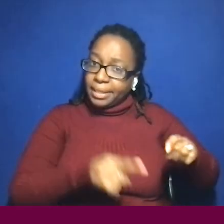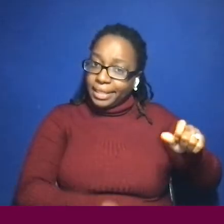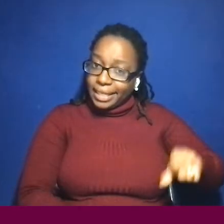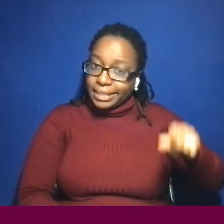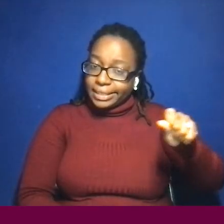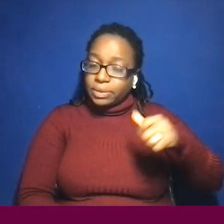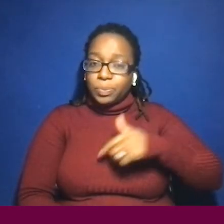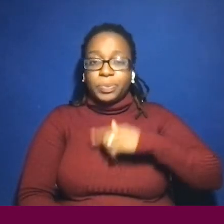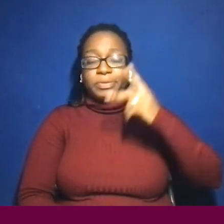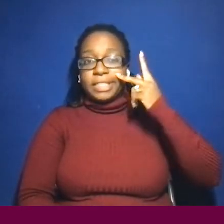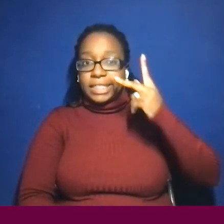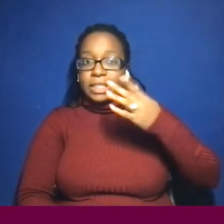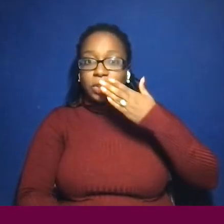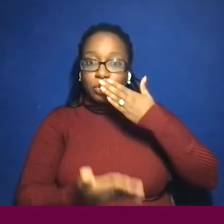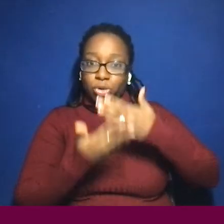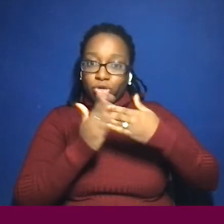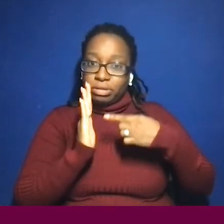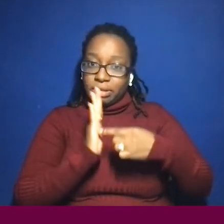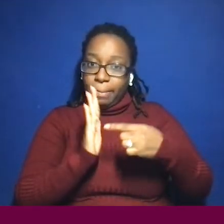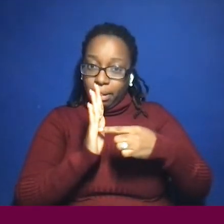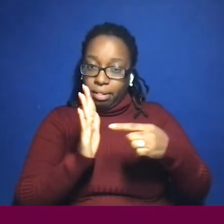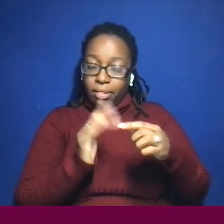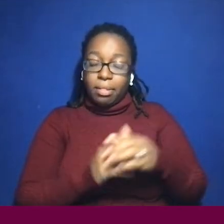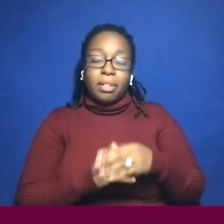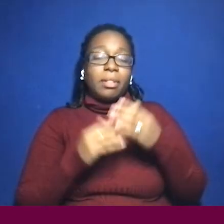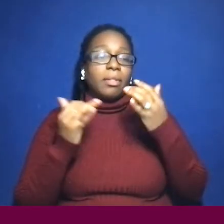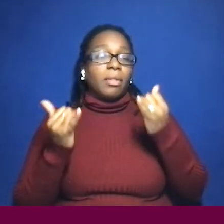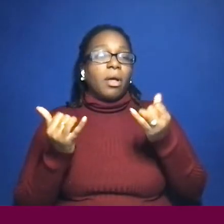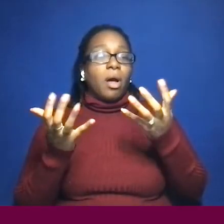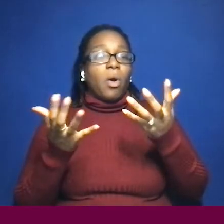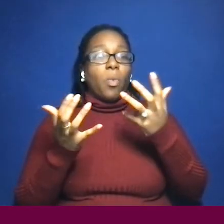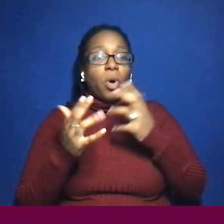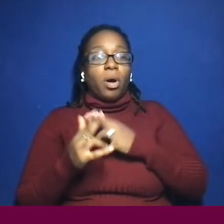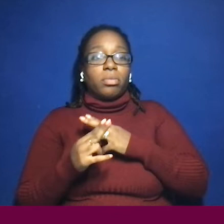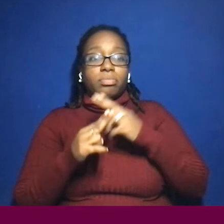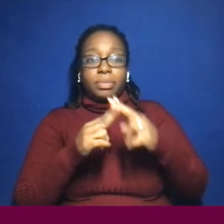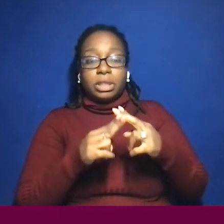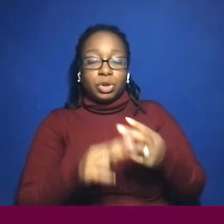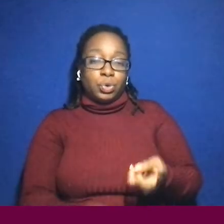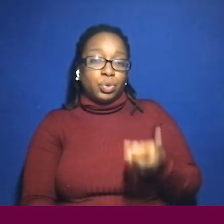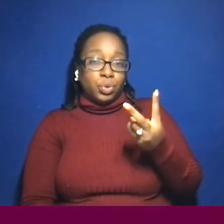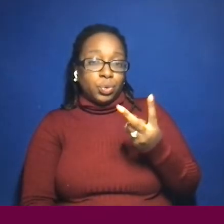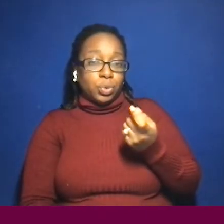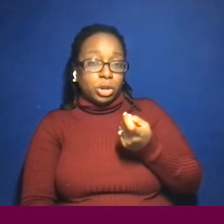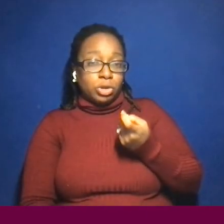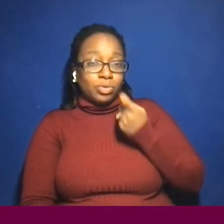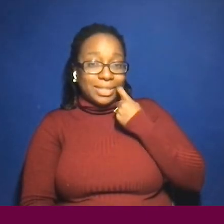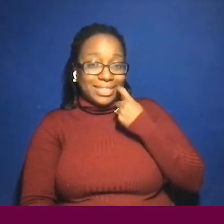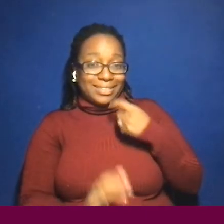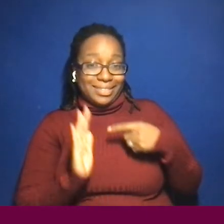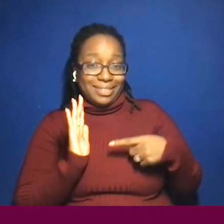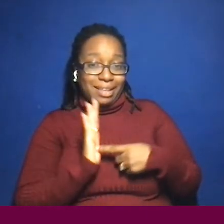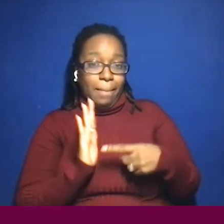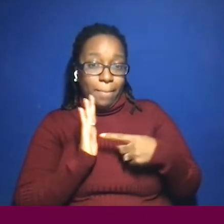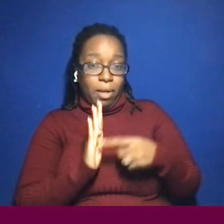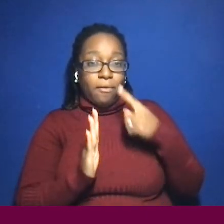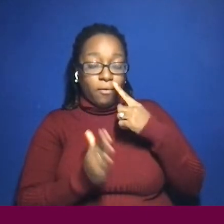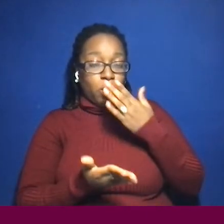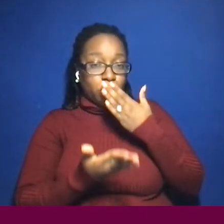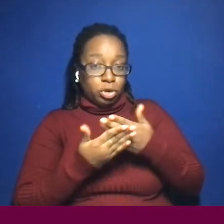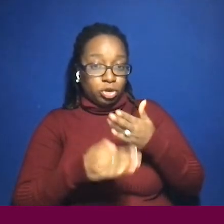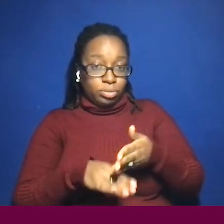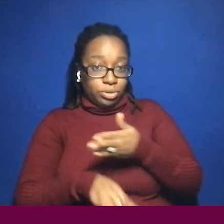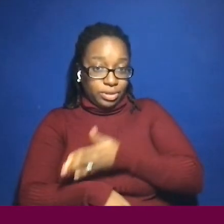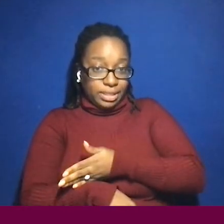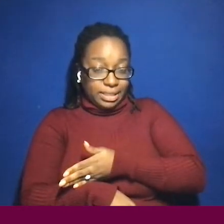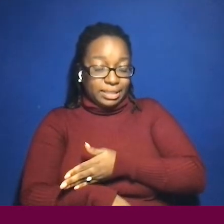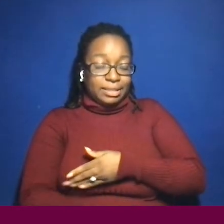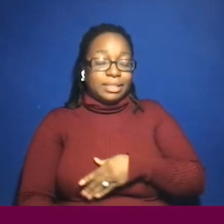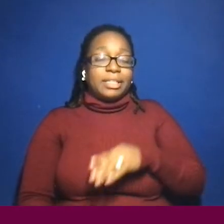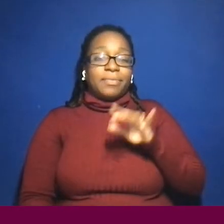And so I want to call out two particular very recent examples of great progress. And those are